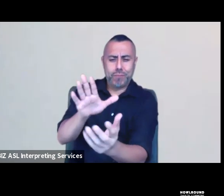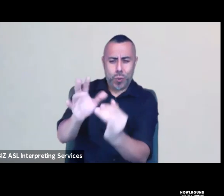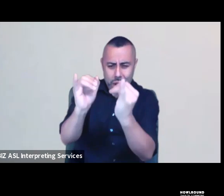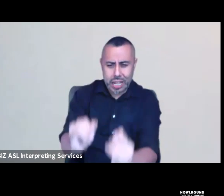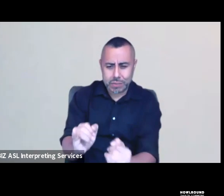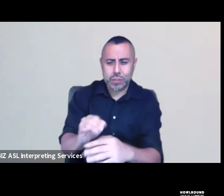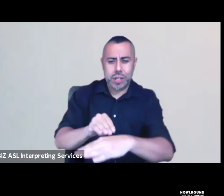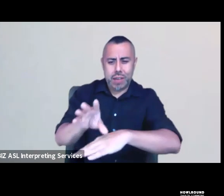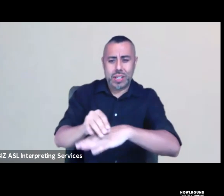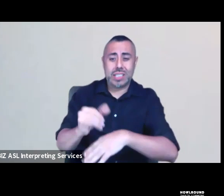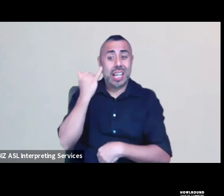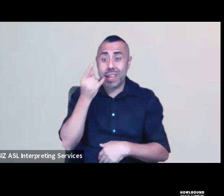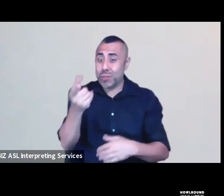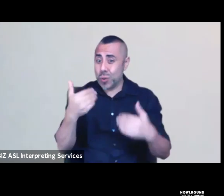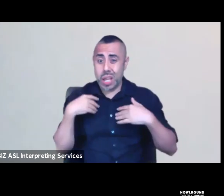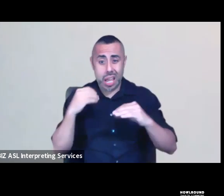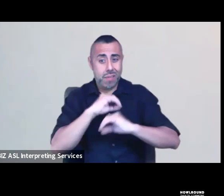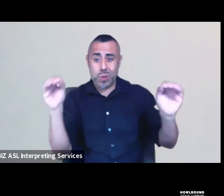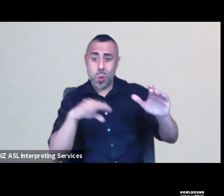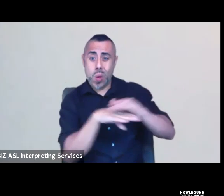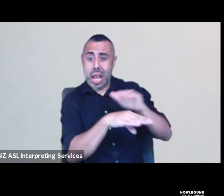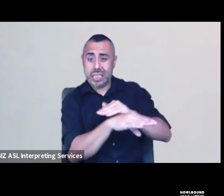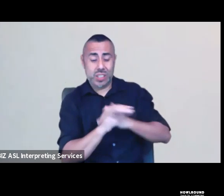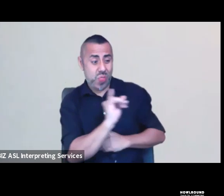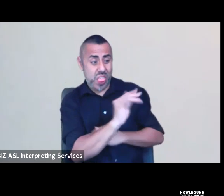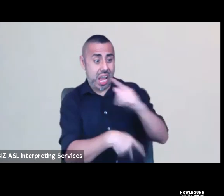let us know and we can try to make some recommendations.